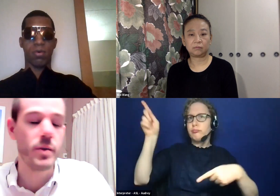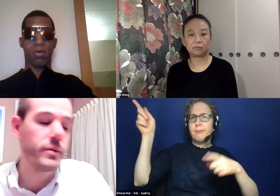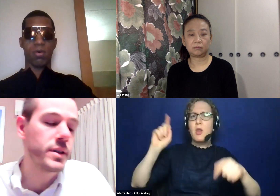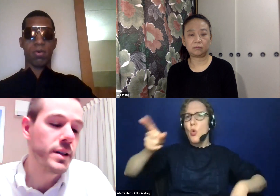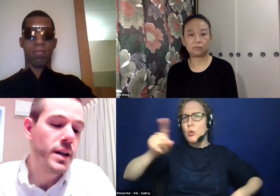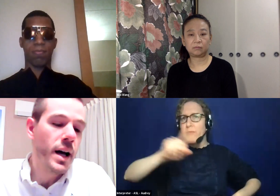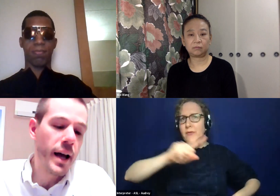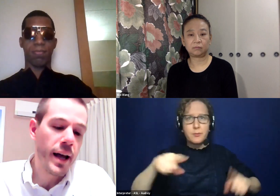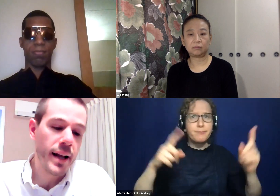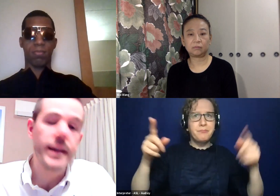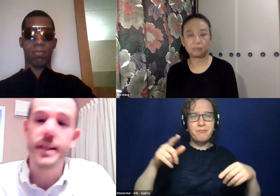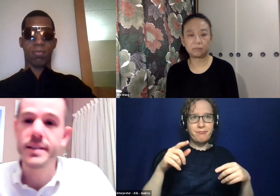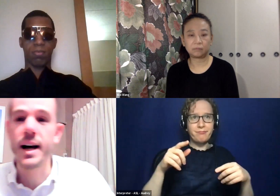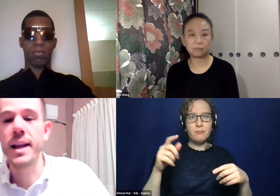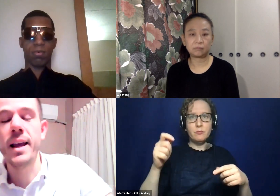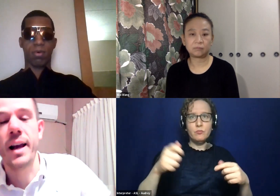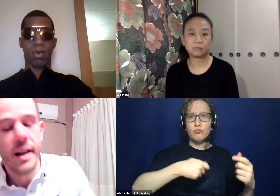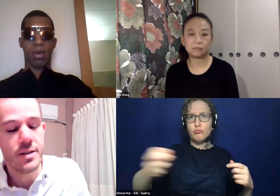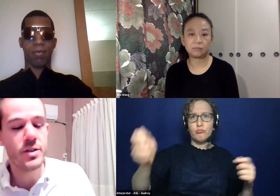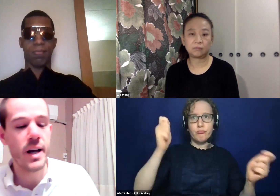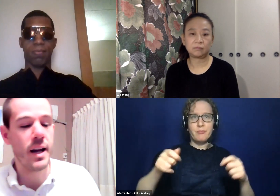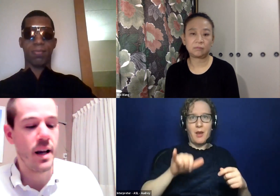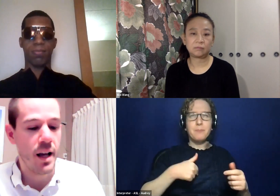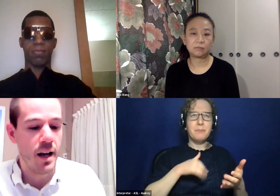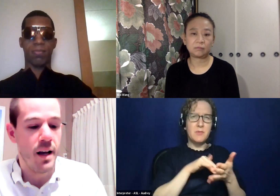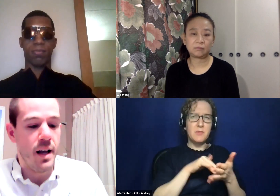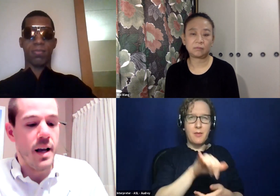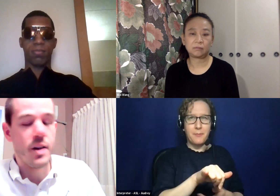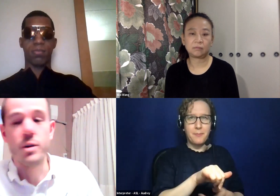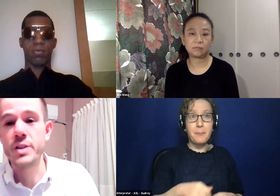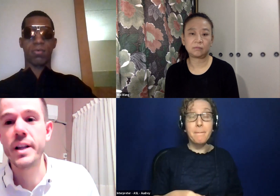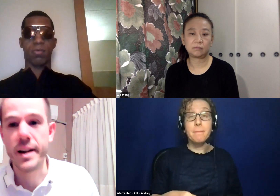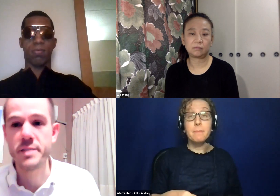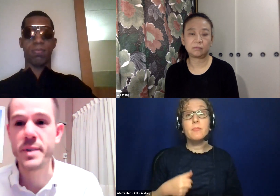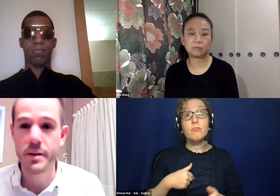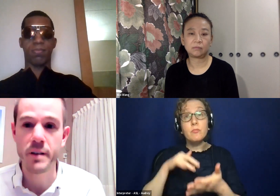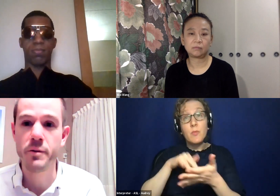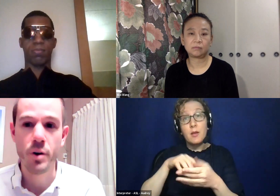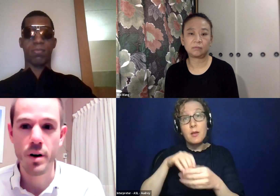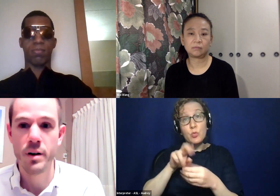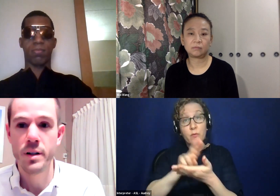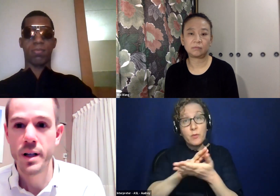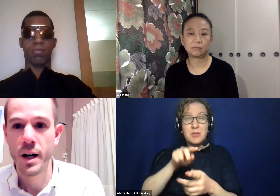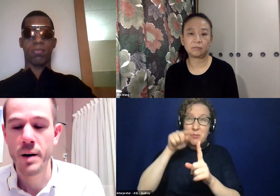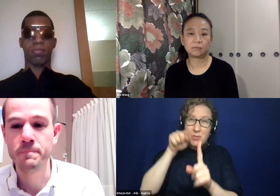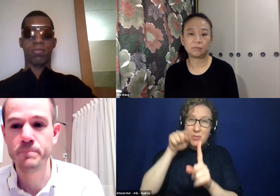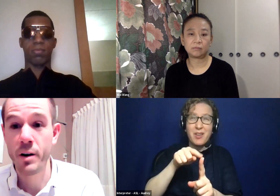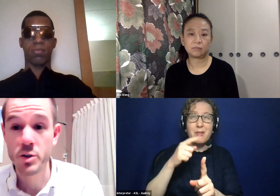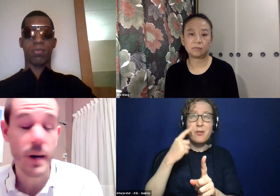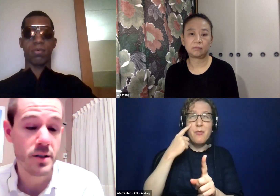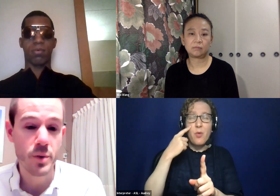aircraft and I did study as you said in a University that is specific for aerospace,